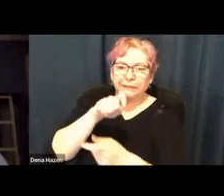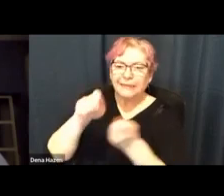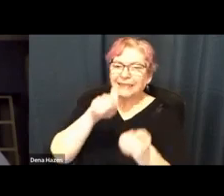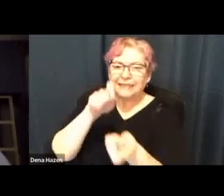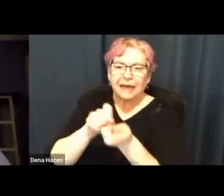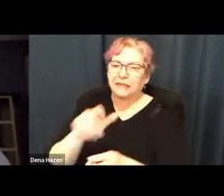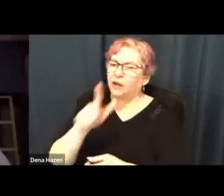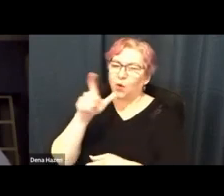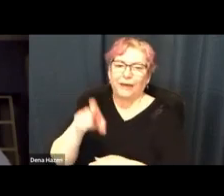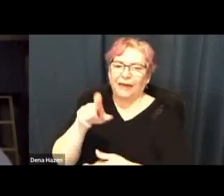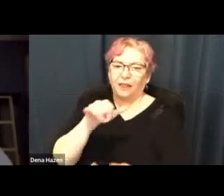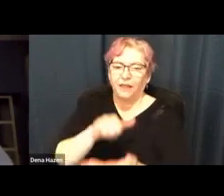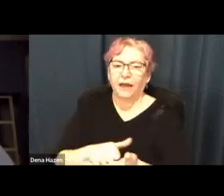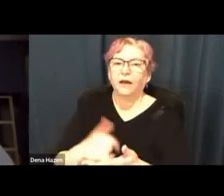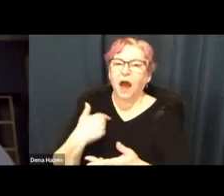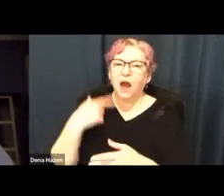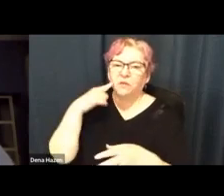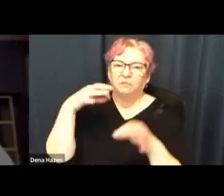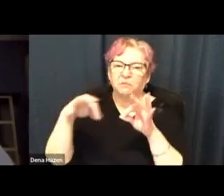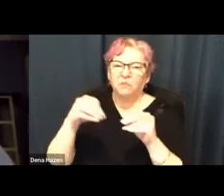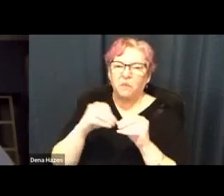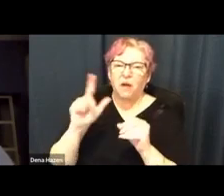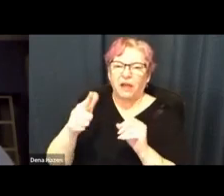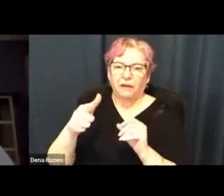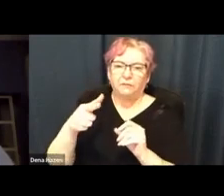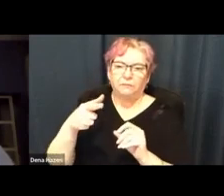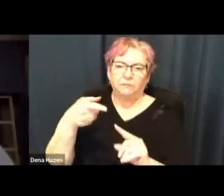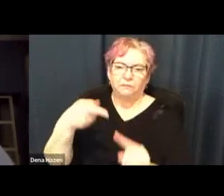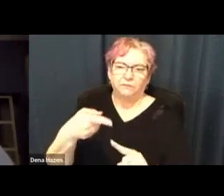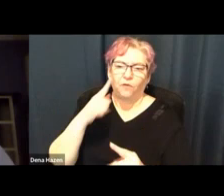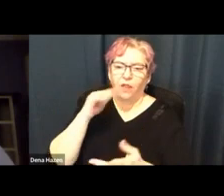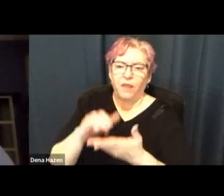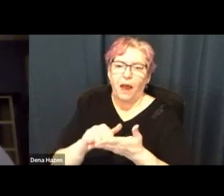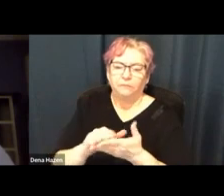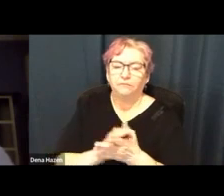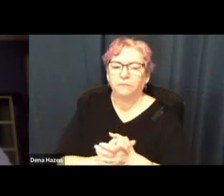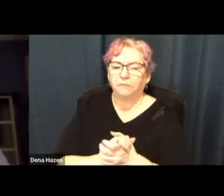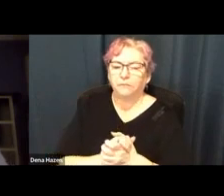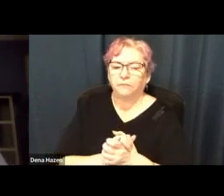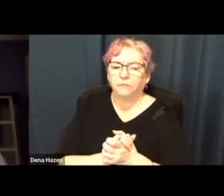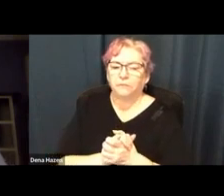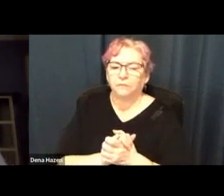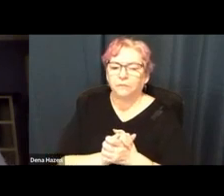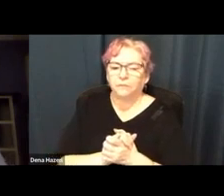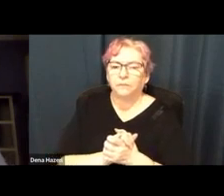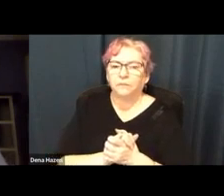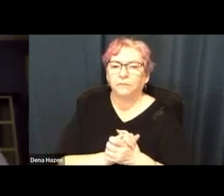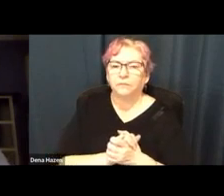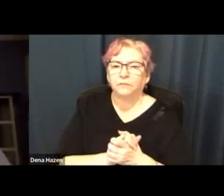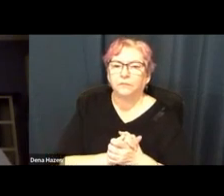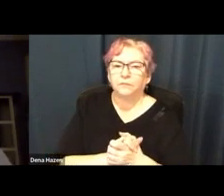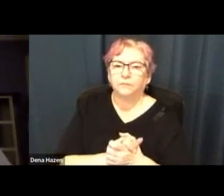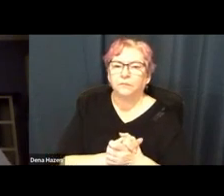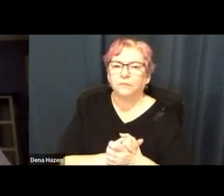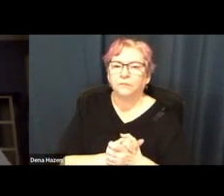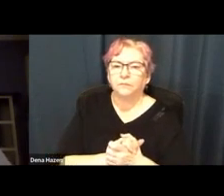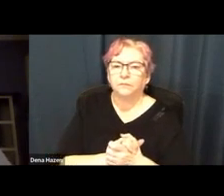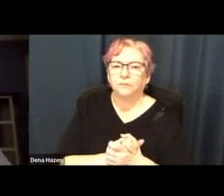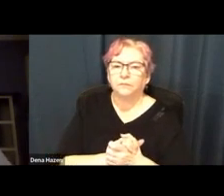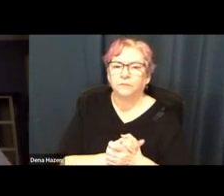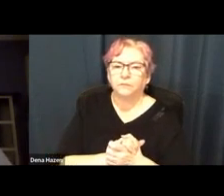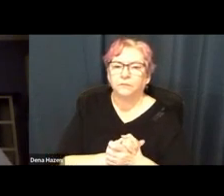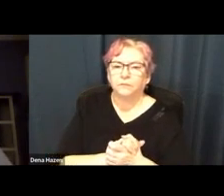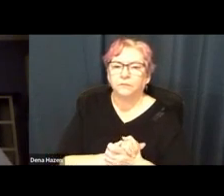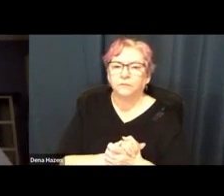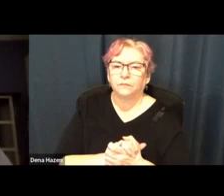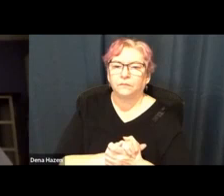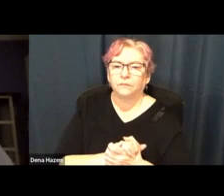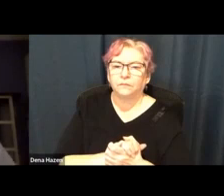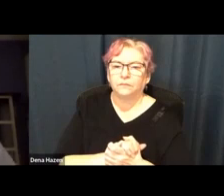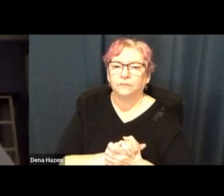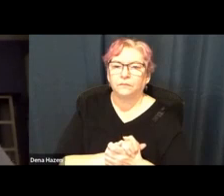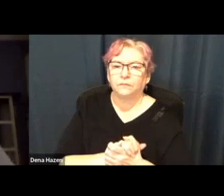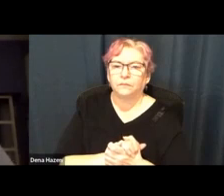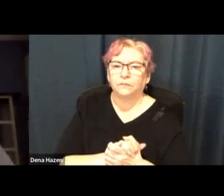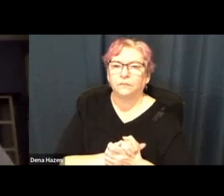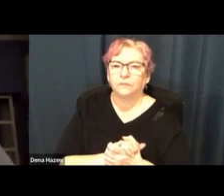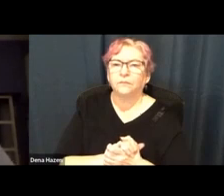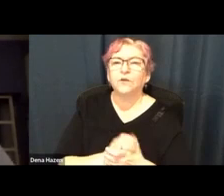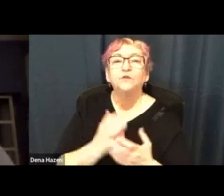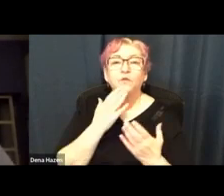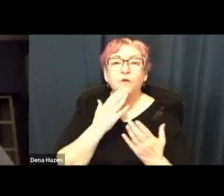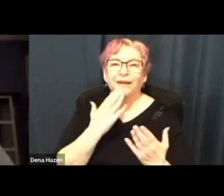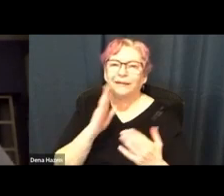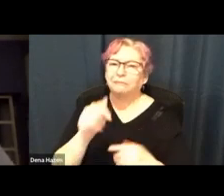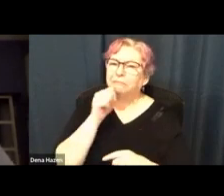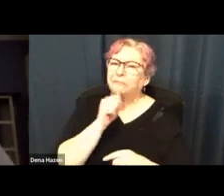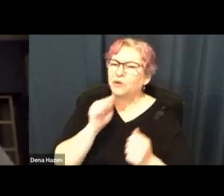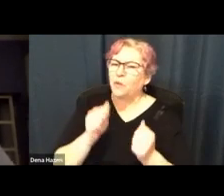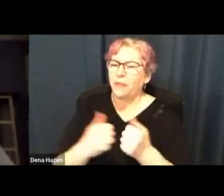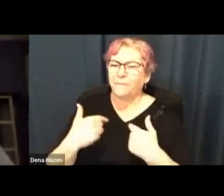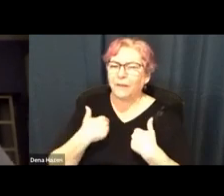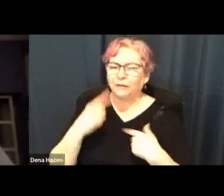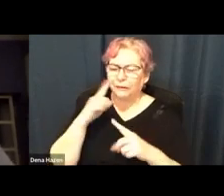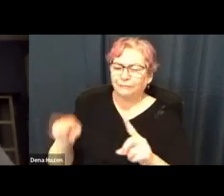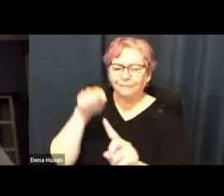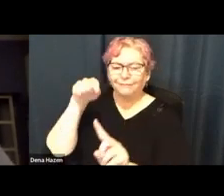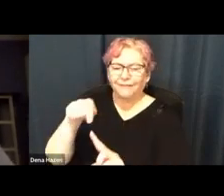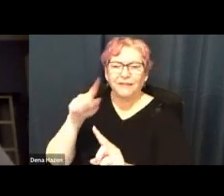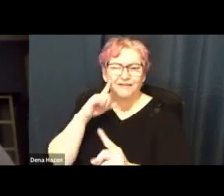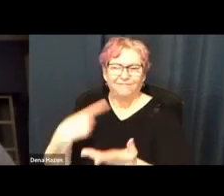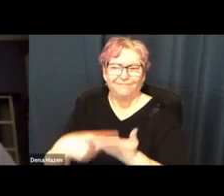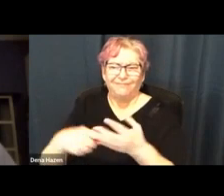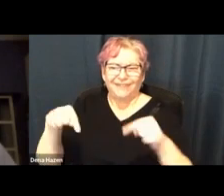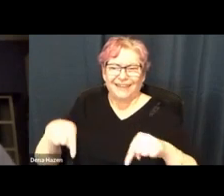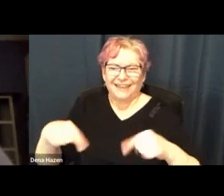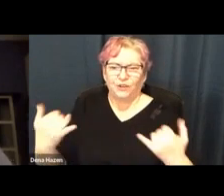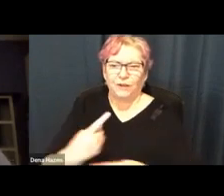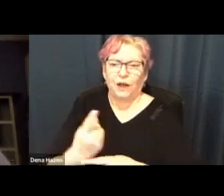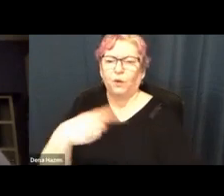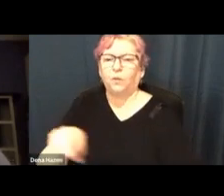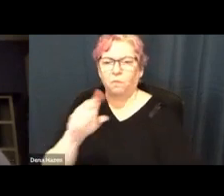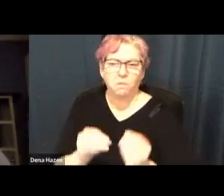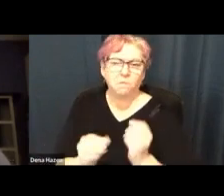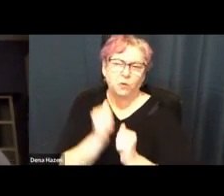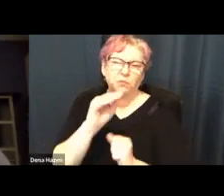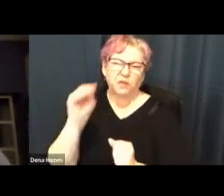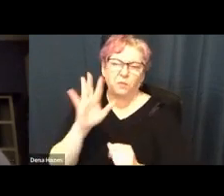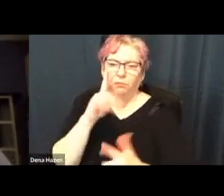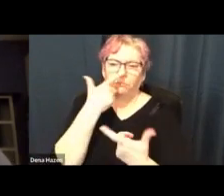We will come on to this more later. So thank you for being patient with me to get to the part of the talk that I think will interest most of you: